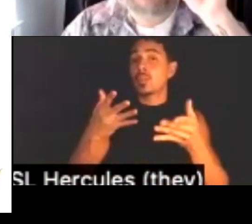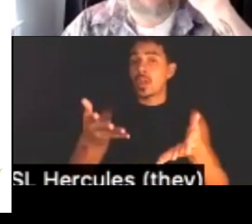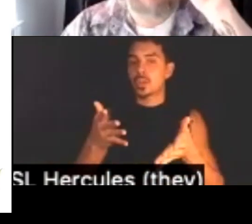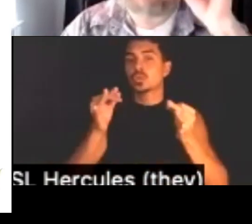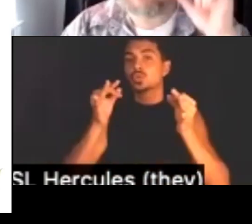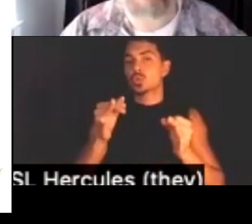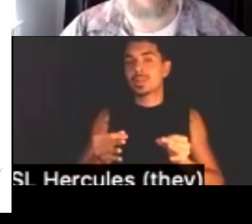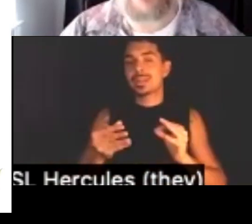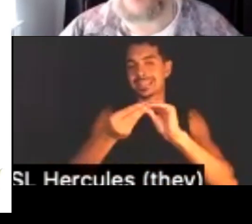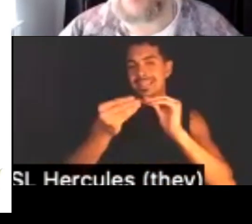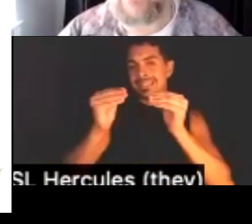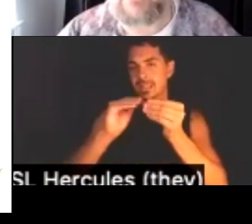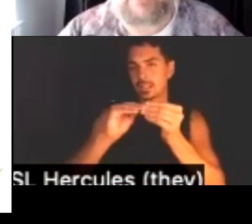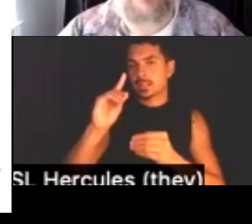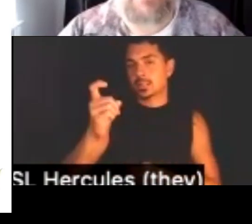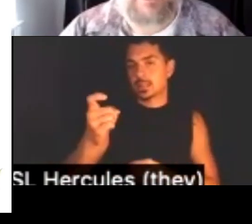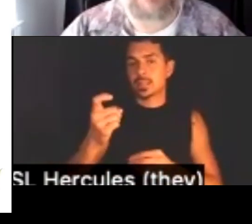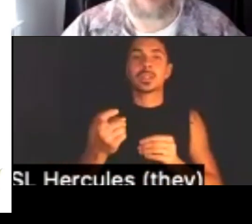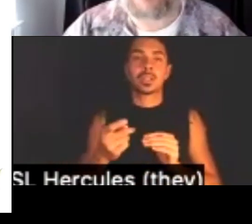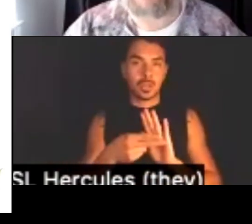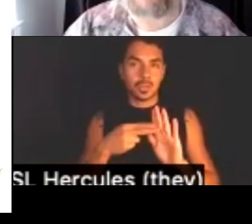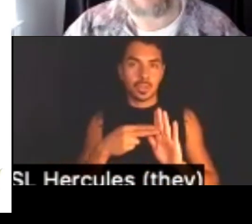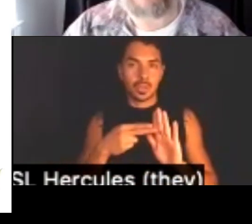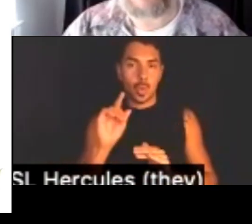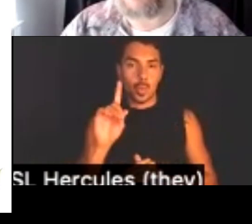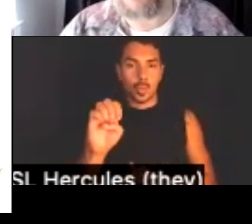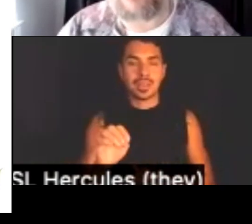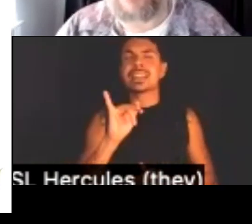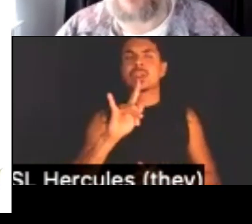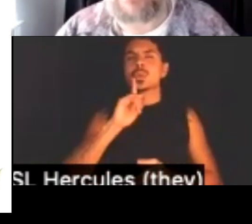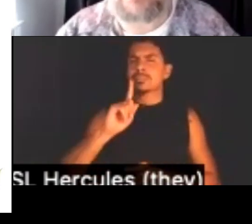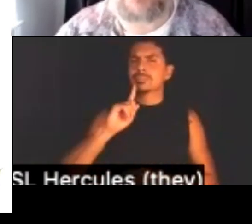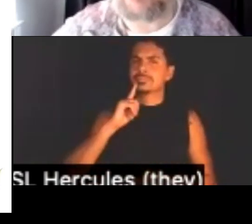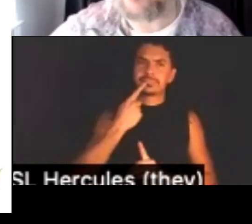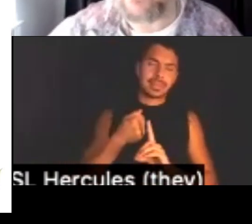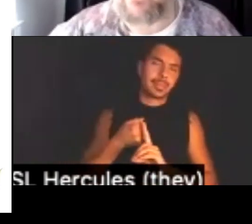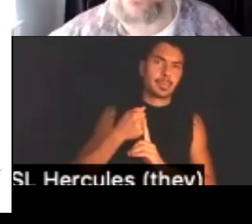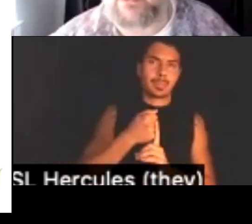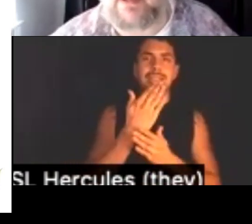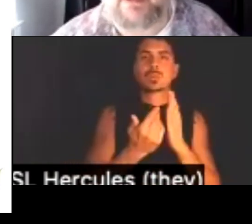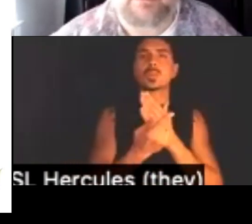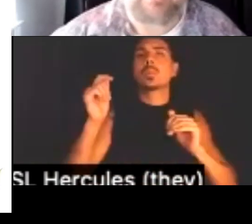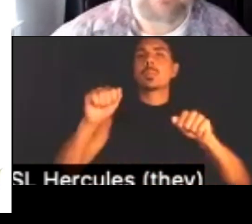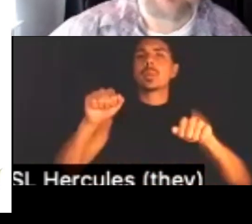This can really severely impact somebody's ability to use their insurance.